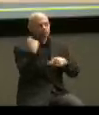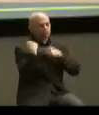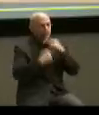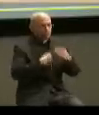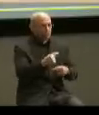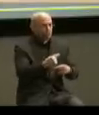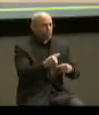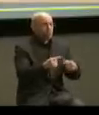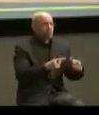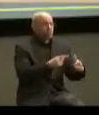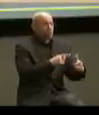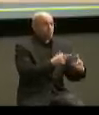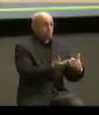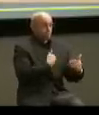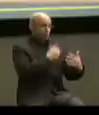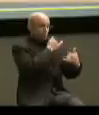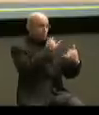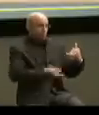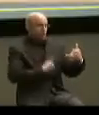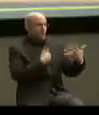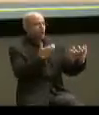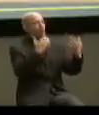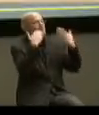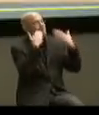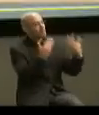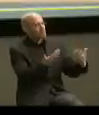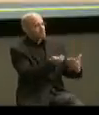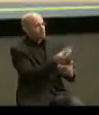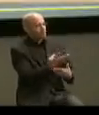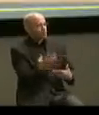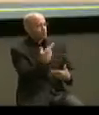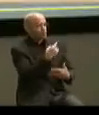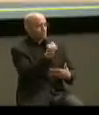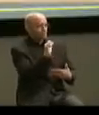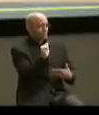BEFORE I END THE DAY, I WOULD LIKE TO THANK A FEW GSA